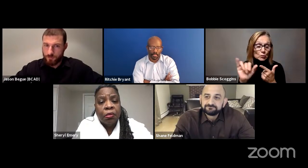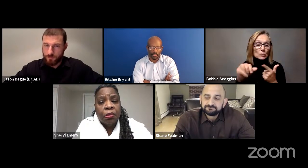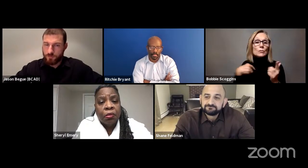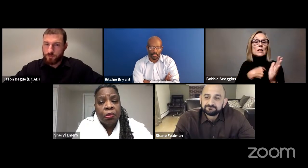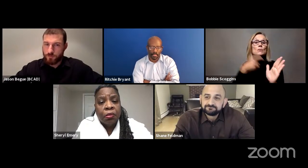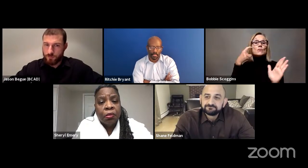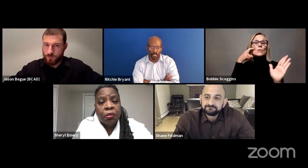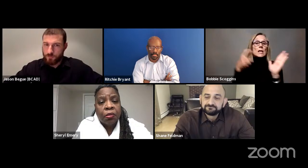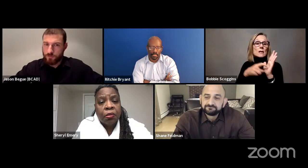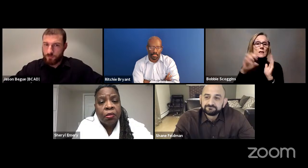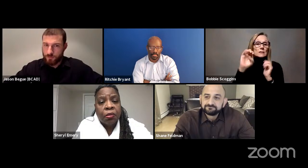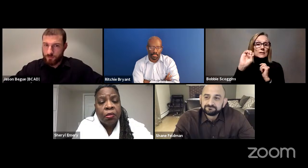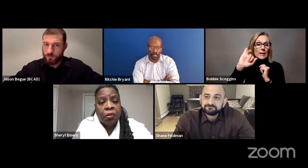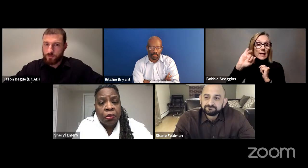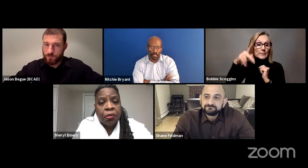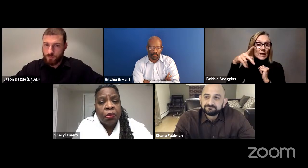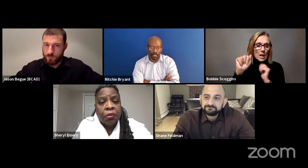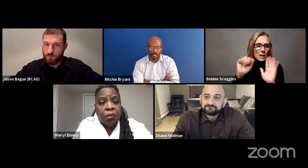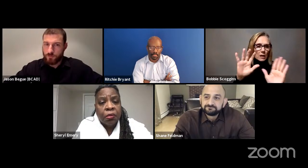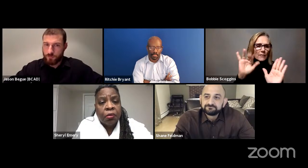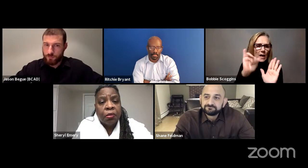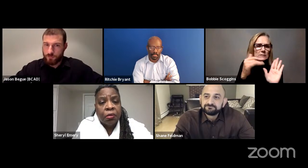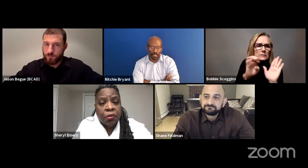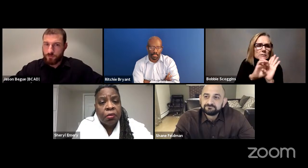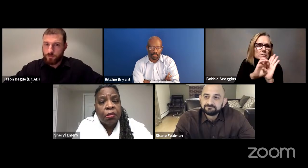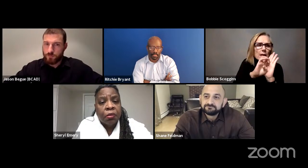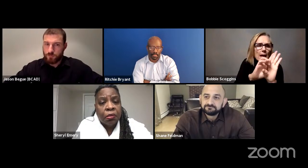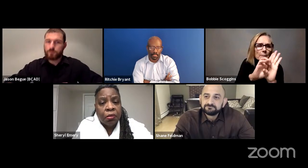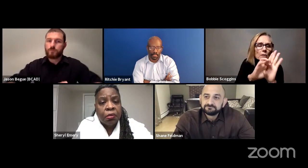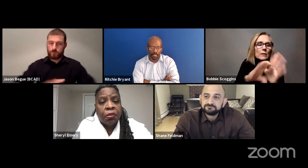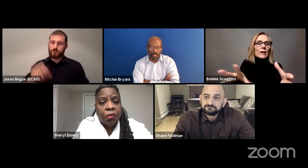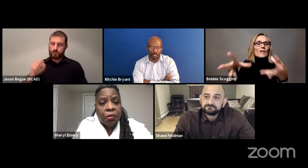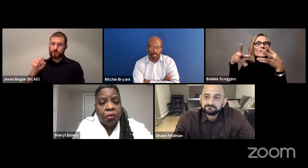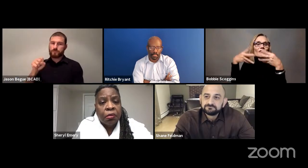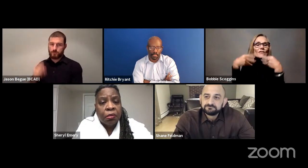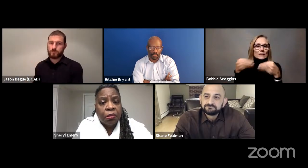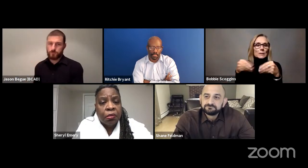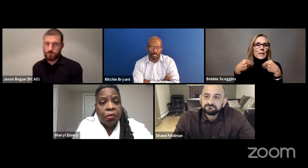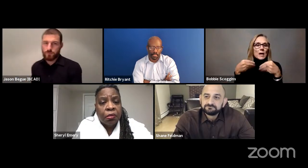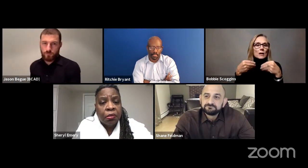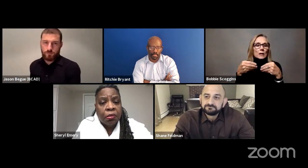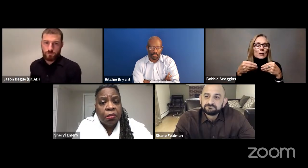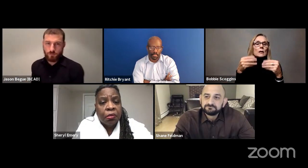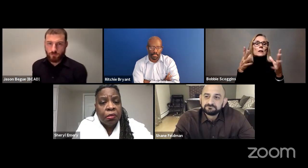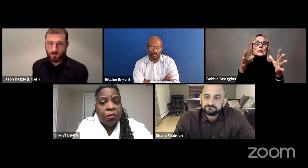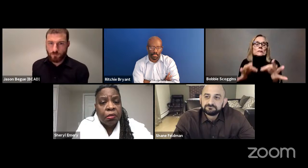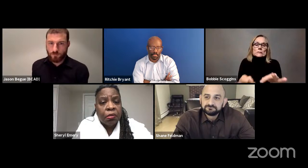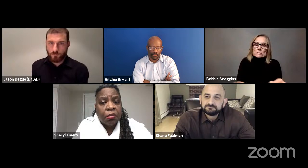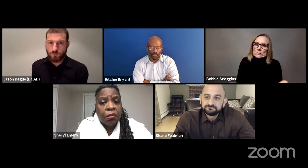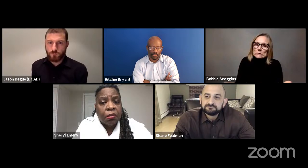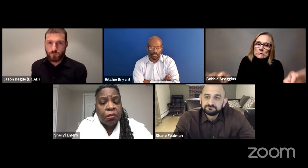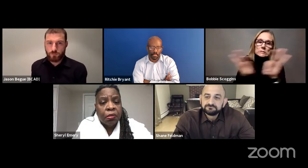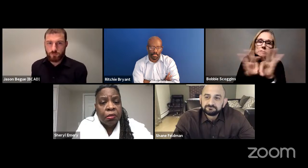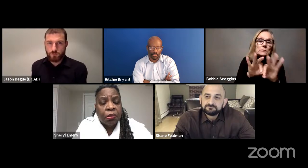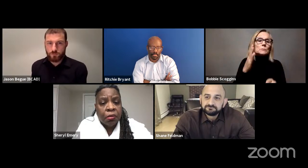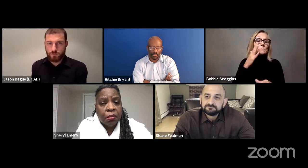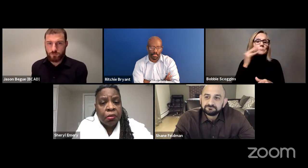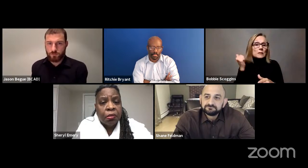certifications. For example, EIPA, RID, so forth and so on. So the flexibility is within